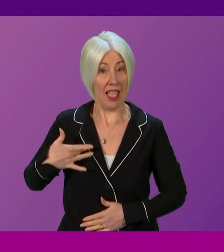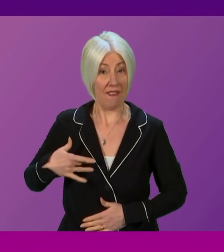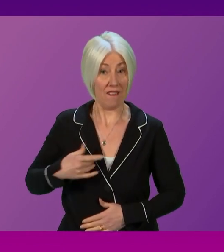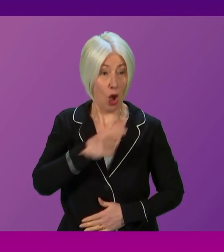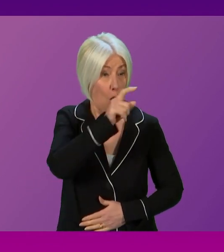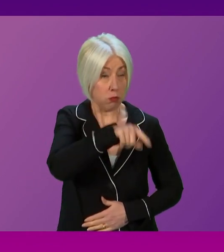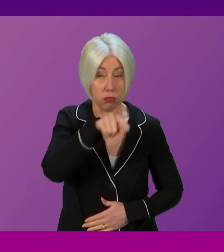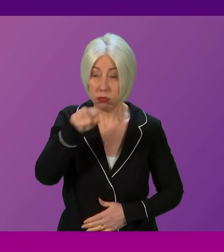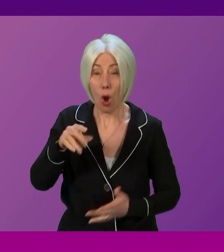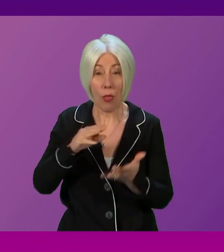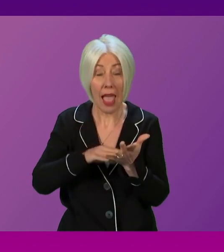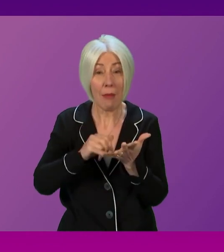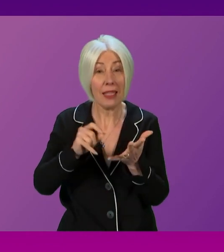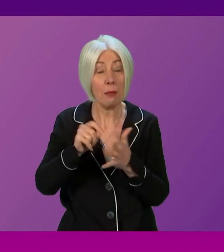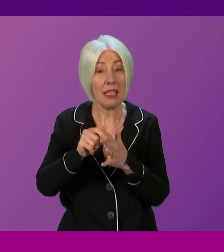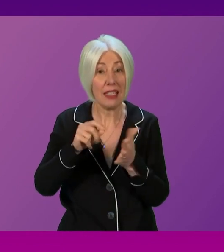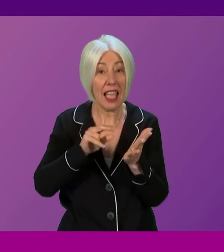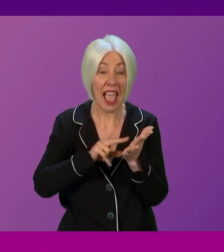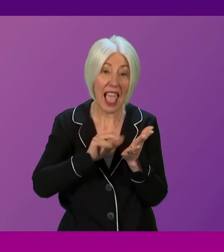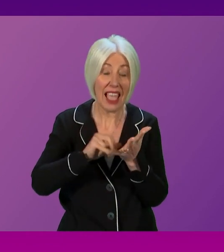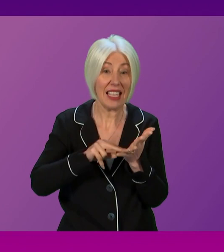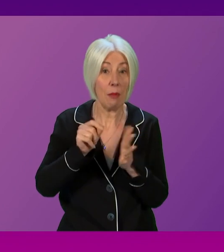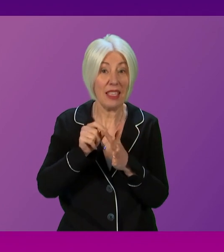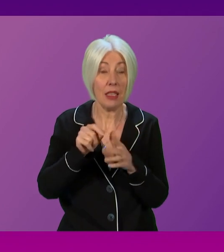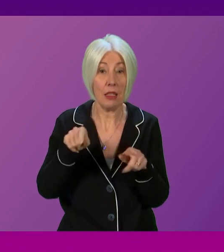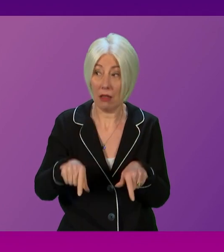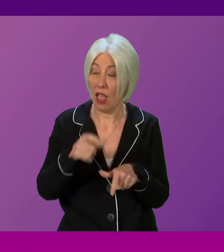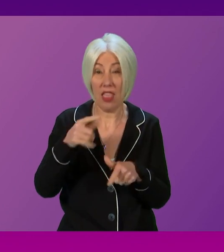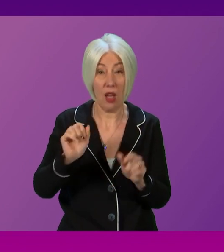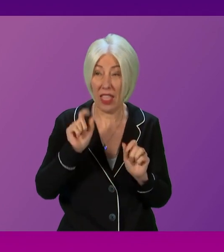the SNP MSPs’ constituents whose lives are at risk every single day.